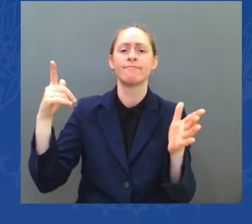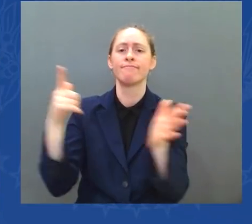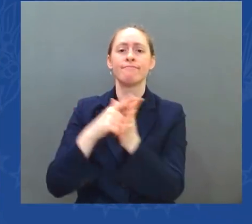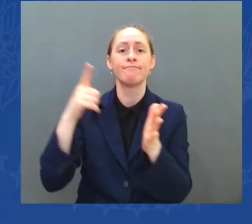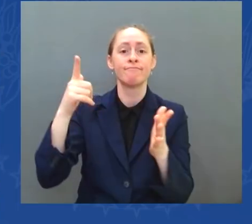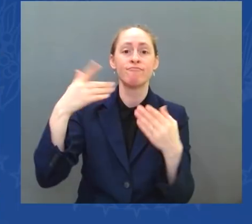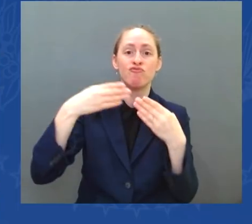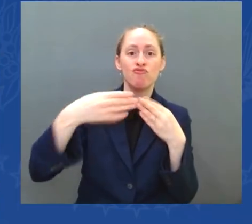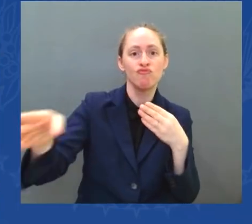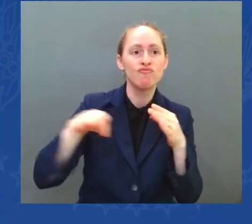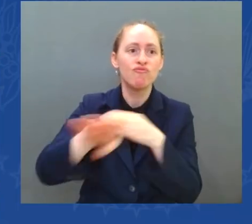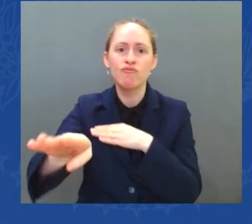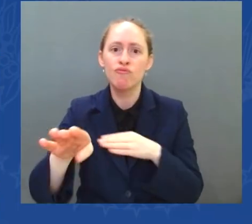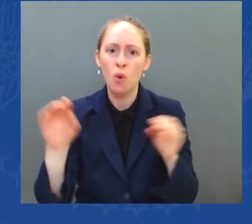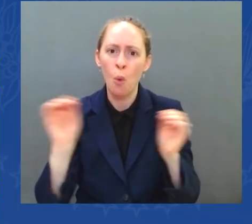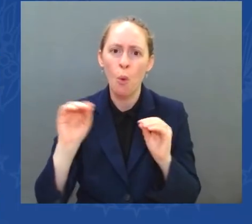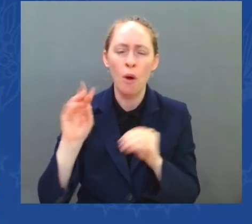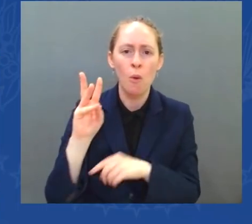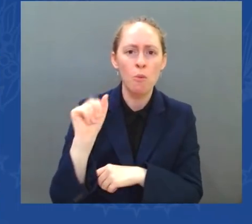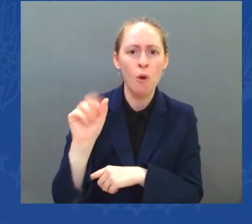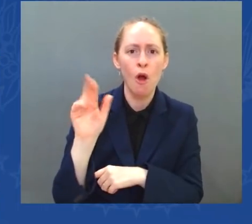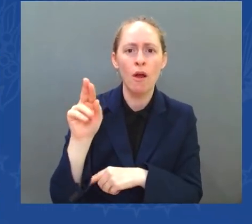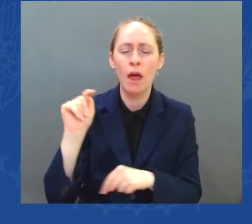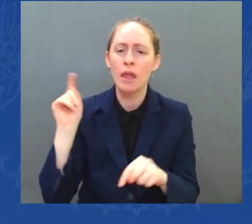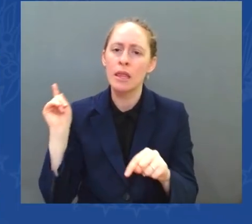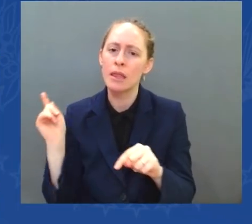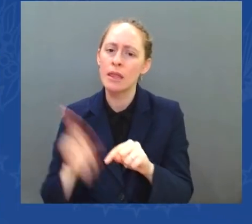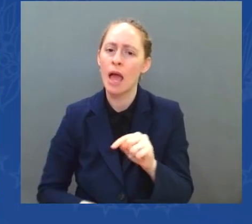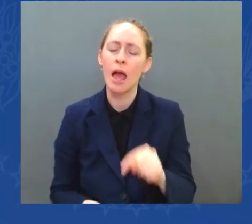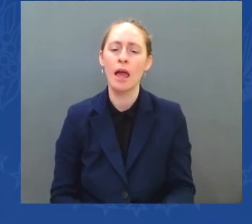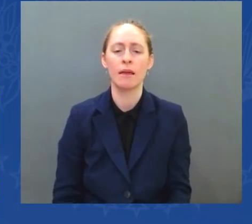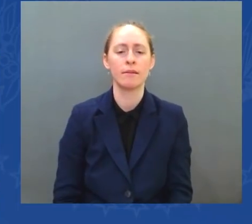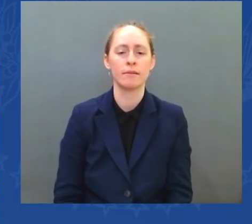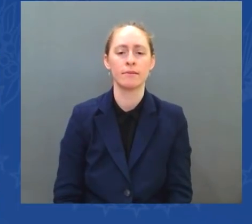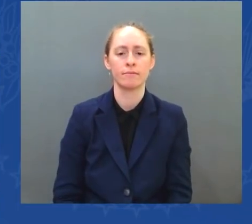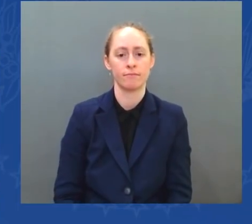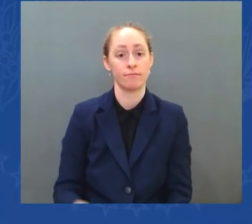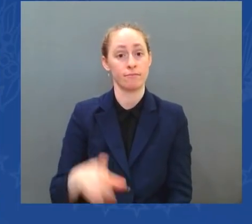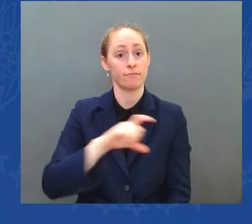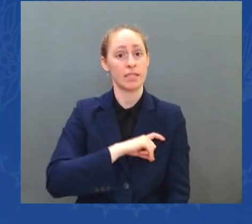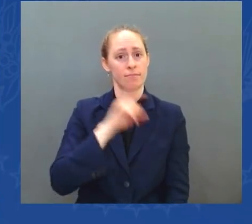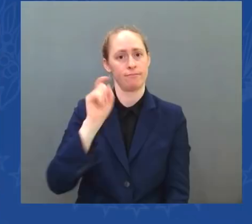We're going to sit back while a Republican Congress stands in the way? Stands in the way of justice?